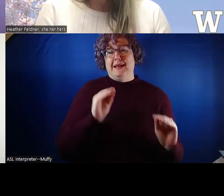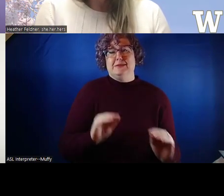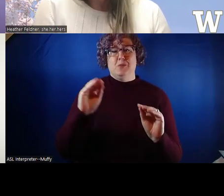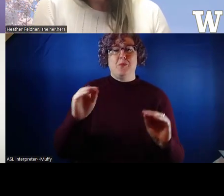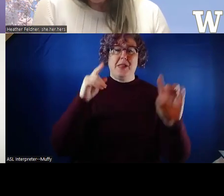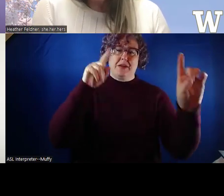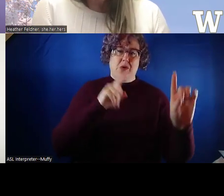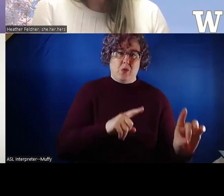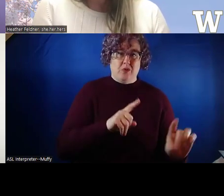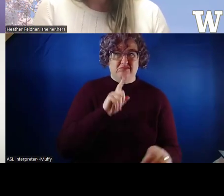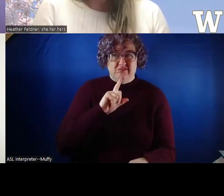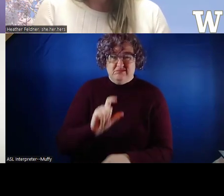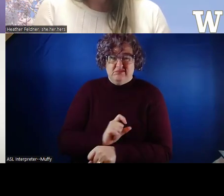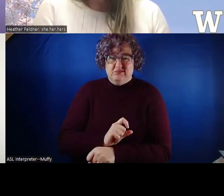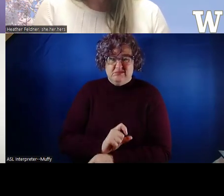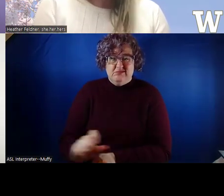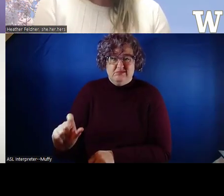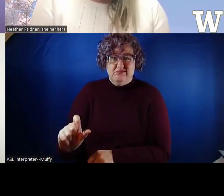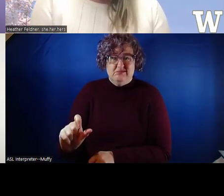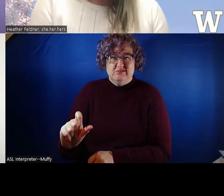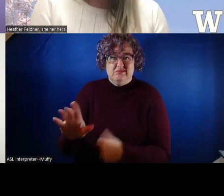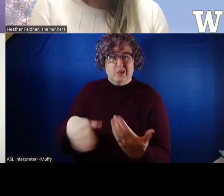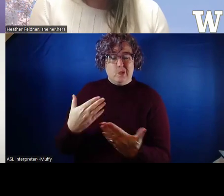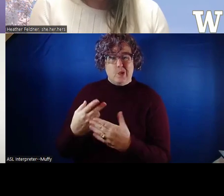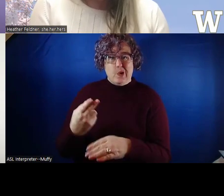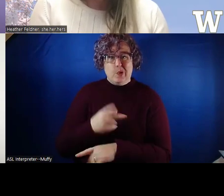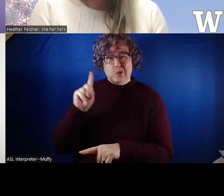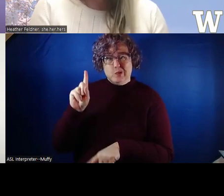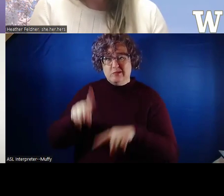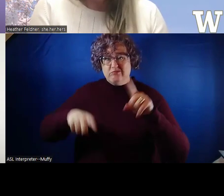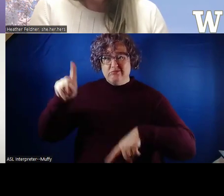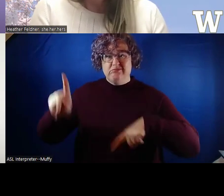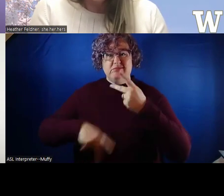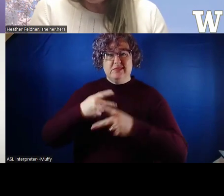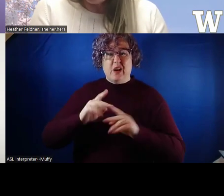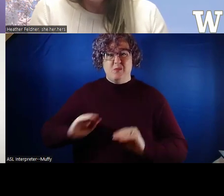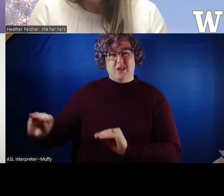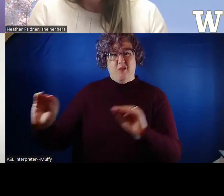When in reality we all use a lot of different forms of mobility to get around.